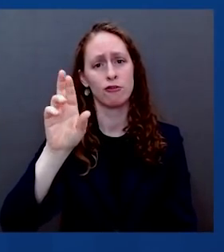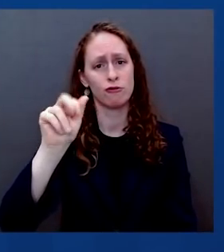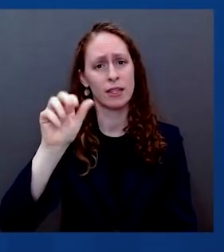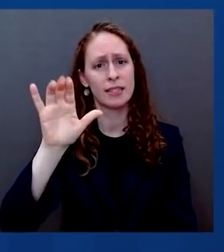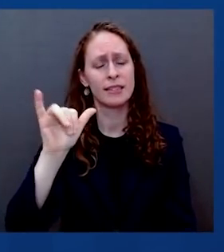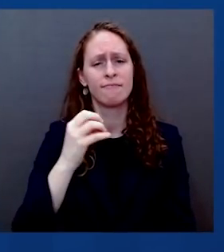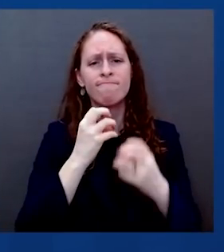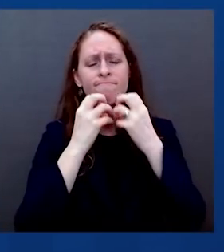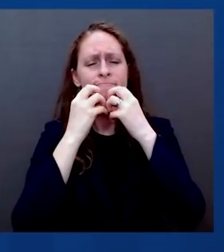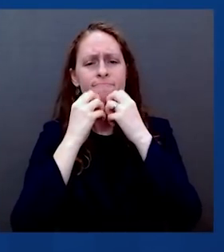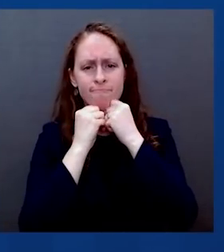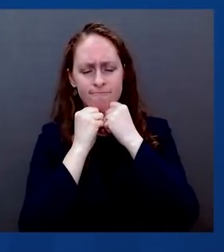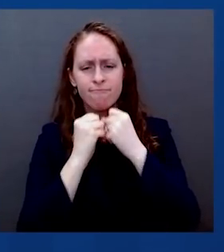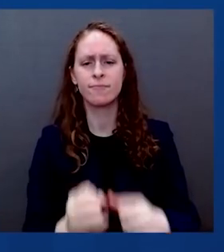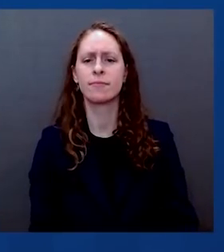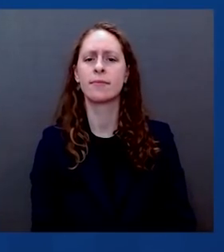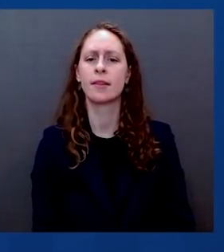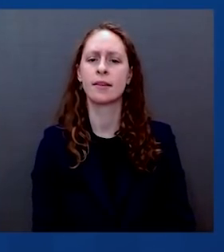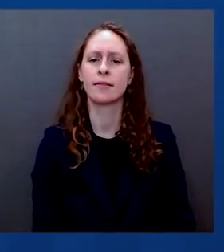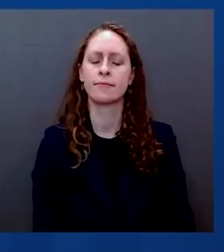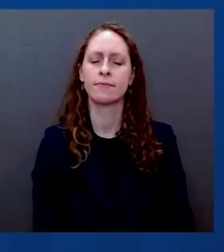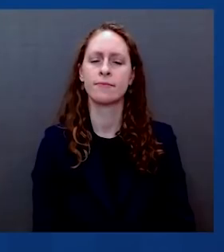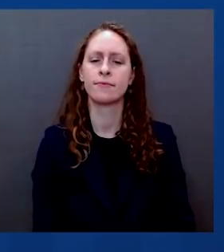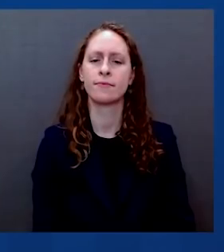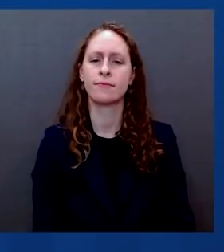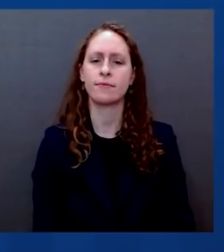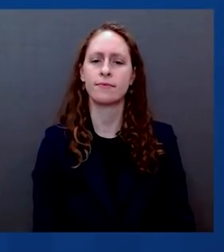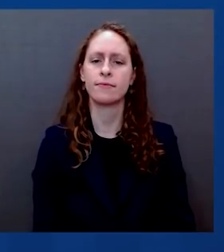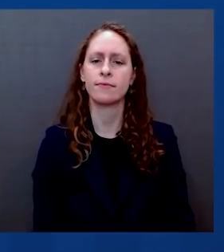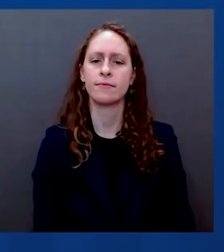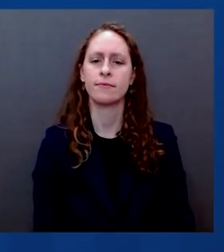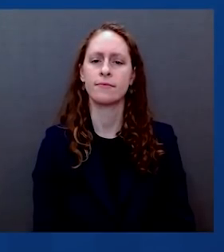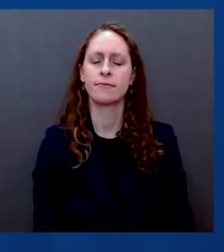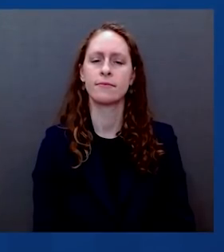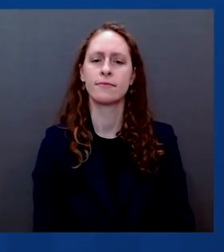the freedom to vote. And that is why we have come to Atlanta today,